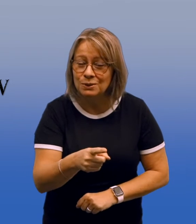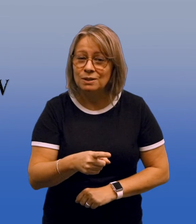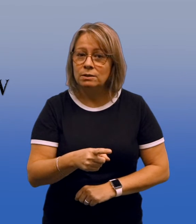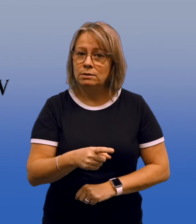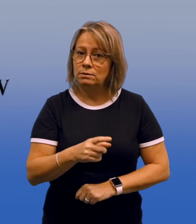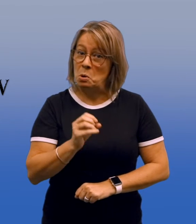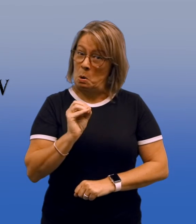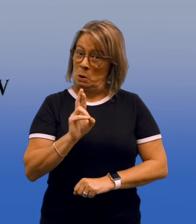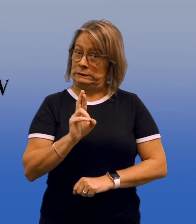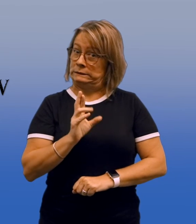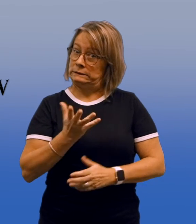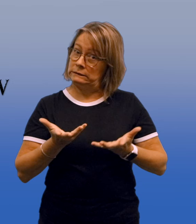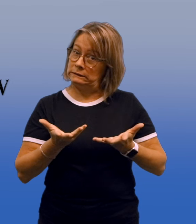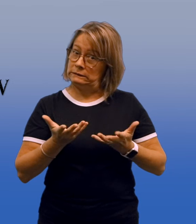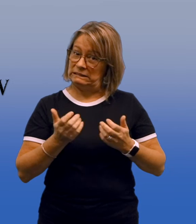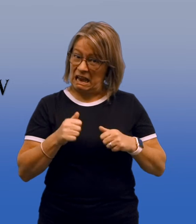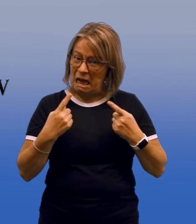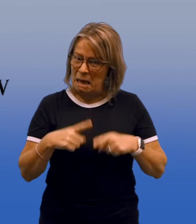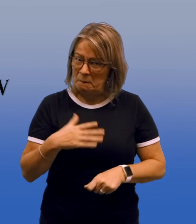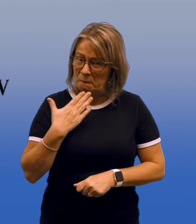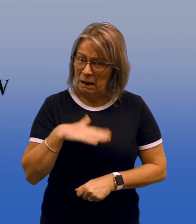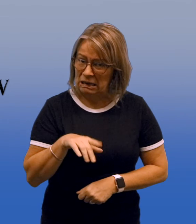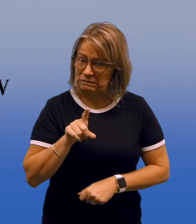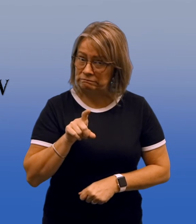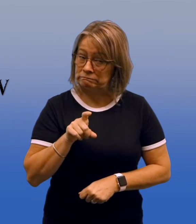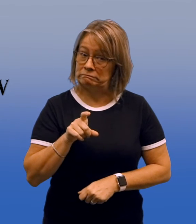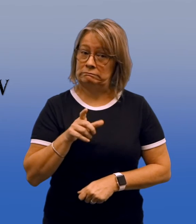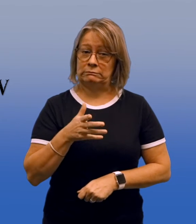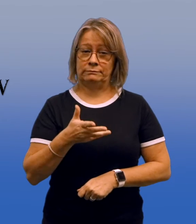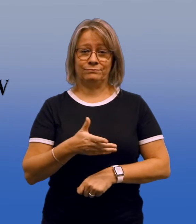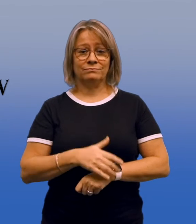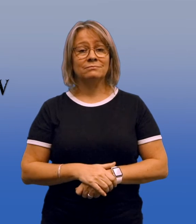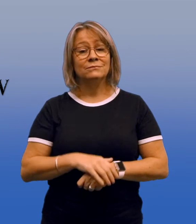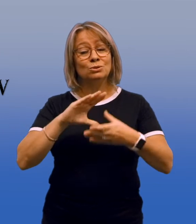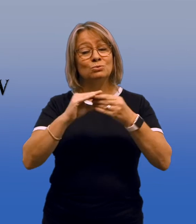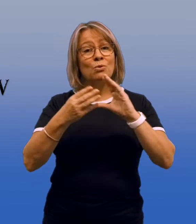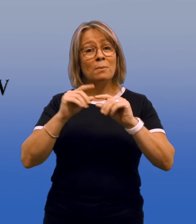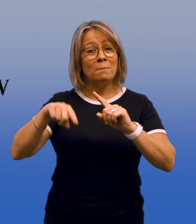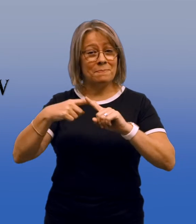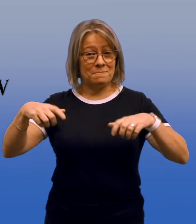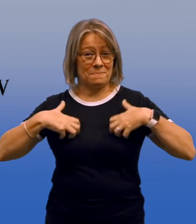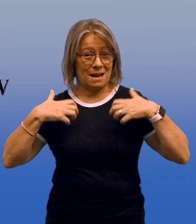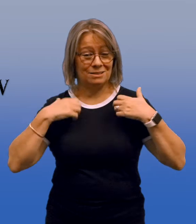or would it? What if that wish made something bad happen? The story, "The Monkey's Paw"